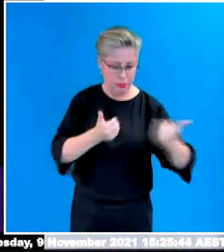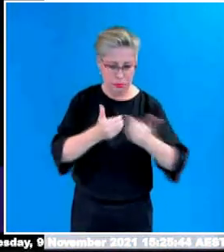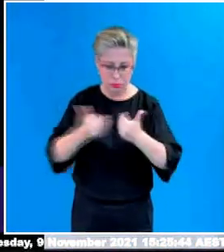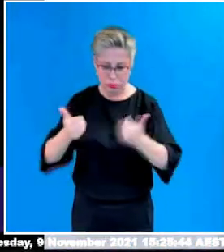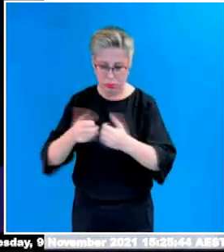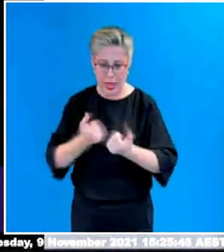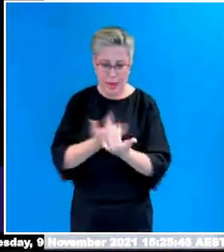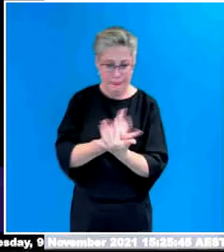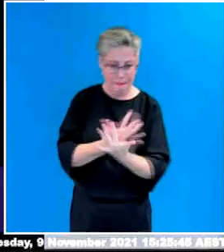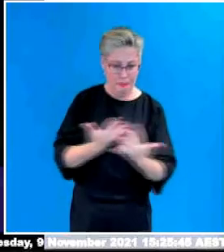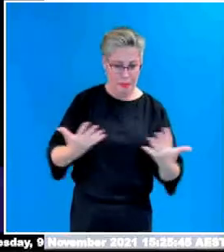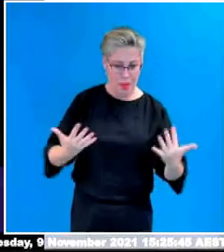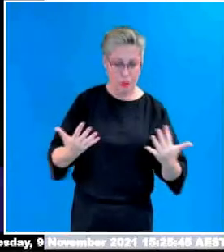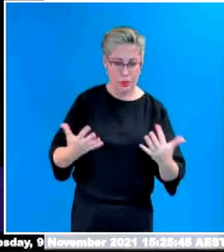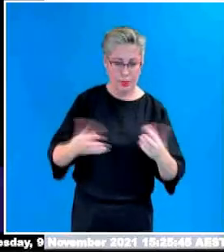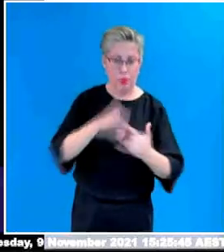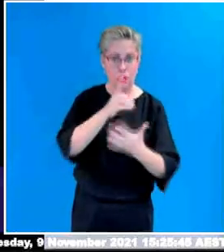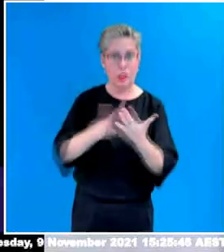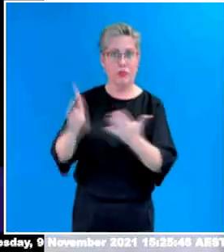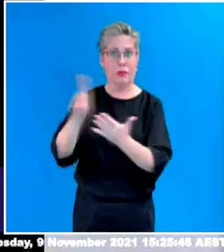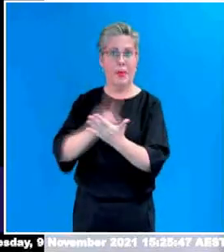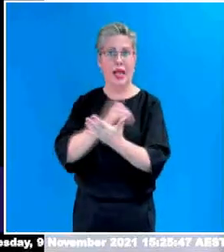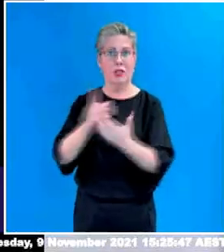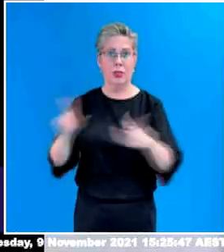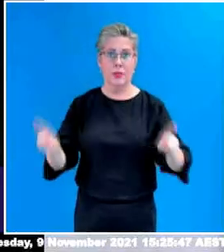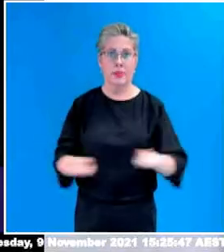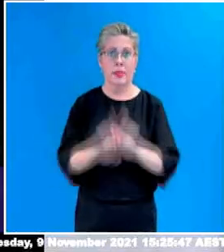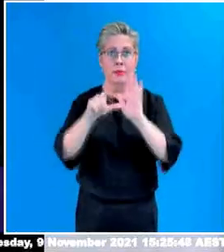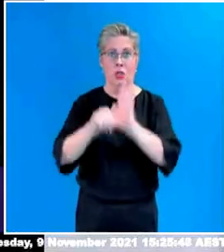So a person would have to bring, for example, to use